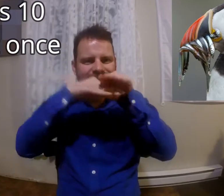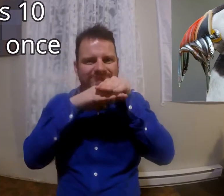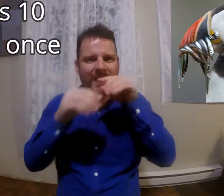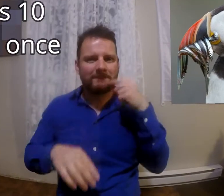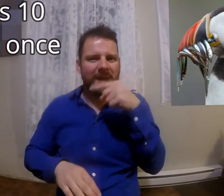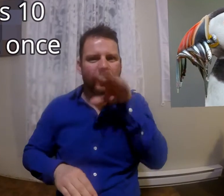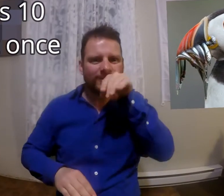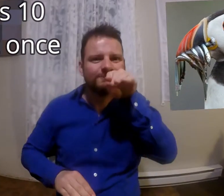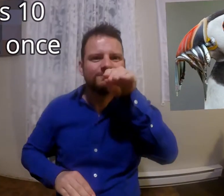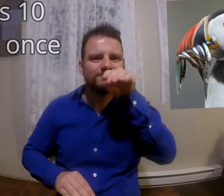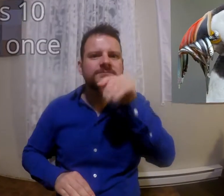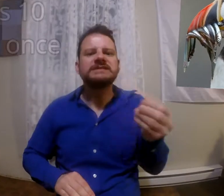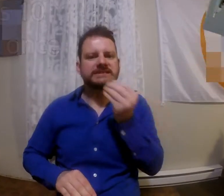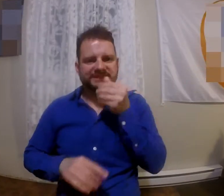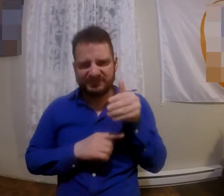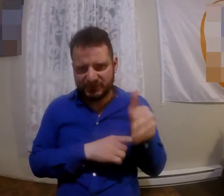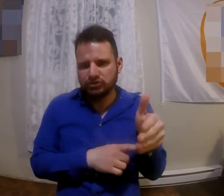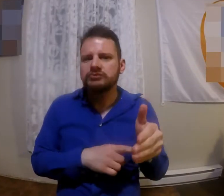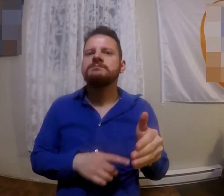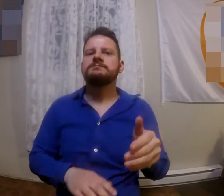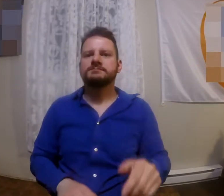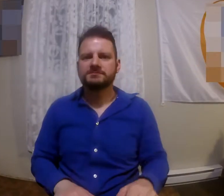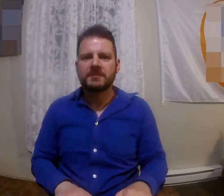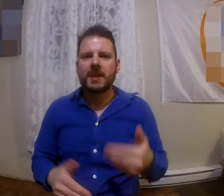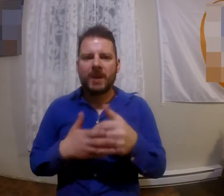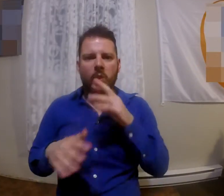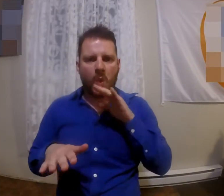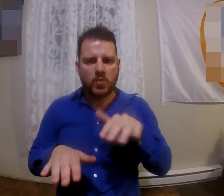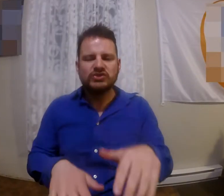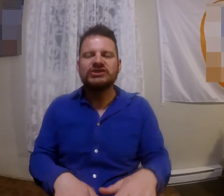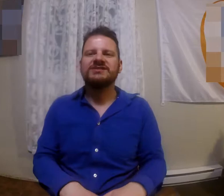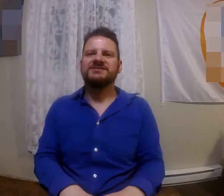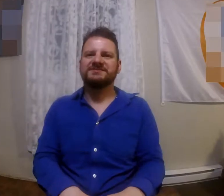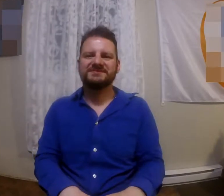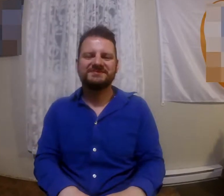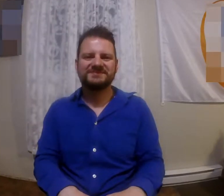They do eat fish. They live by oceans.